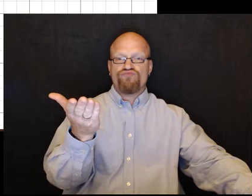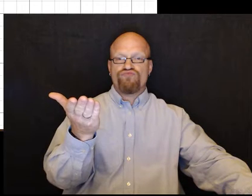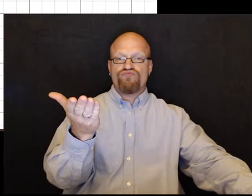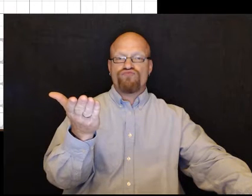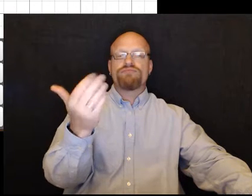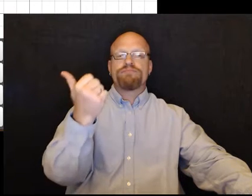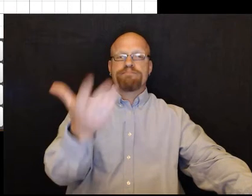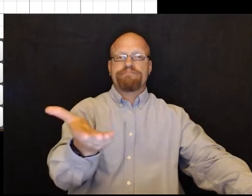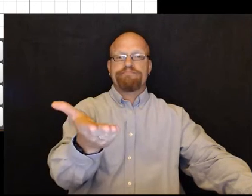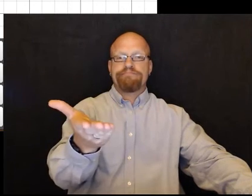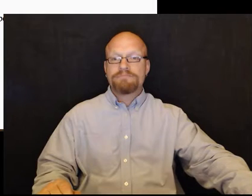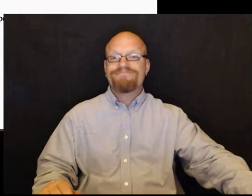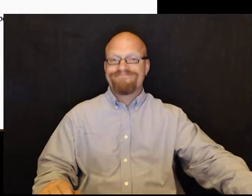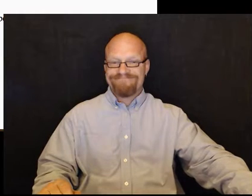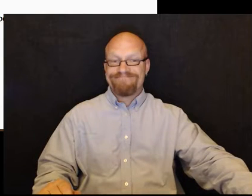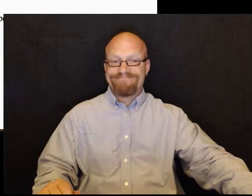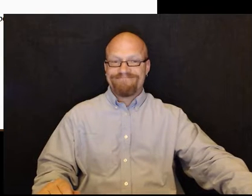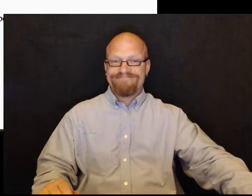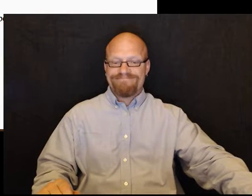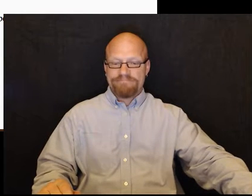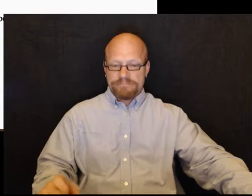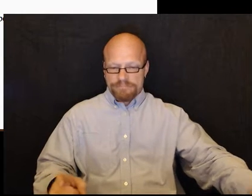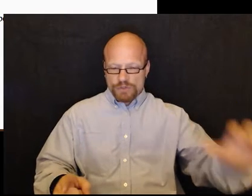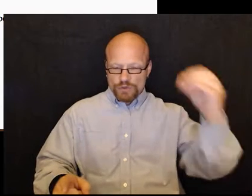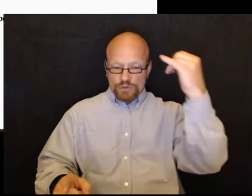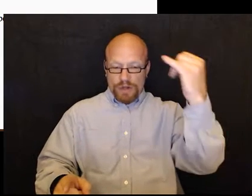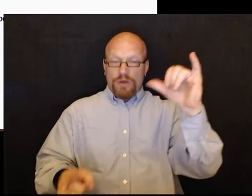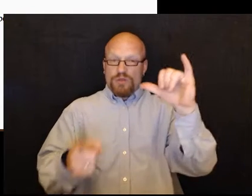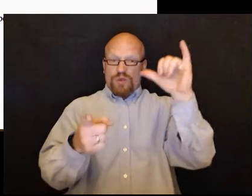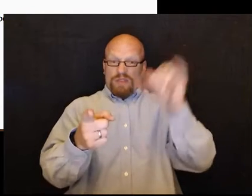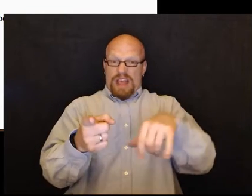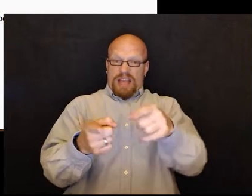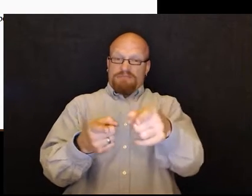and that's how it looks